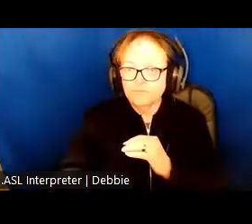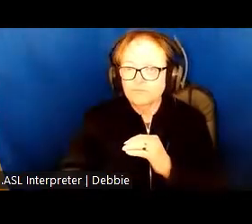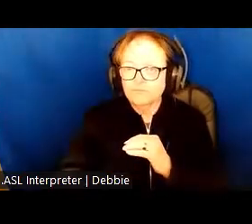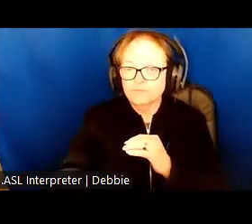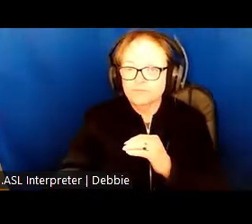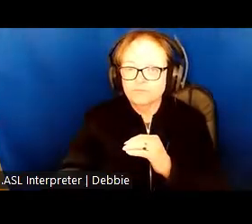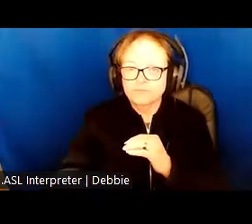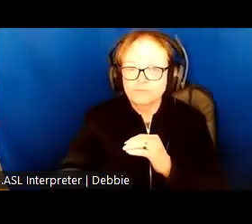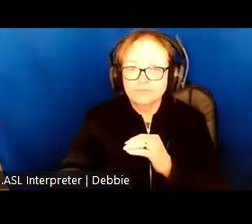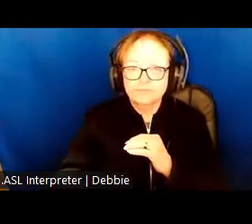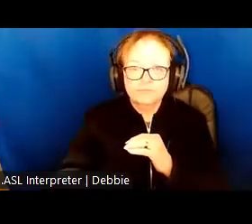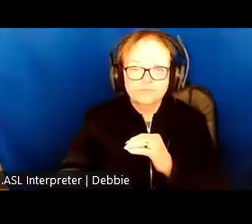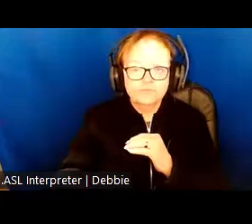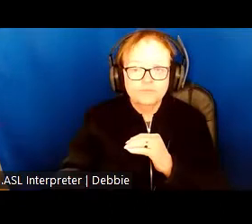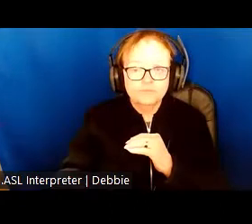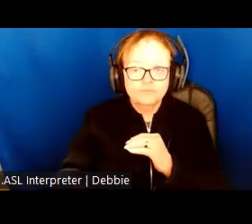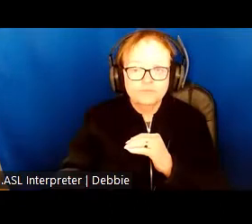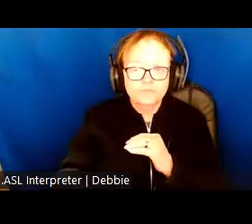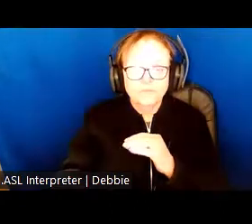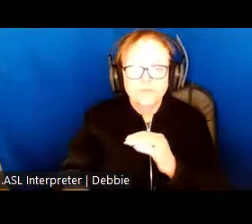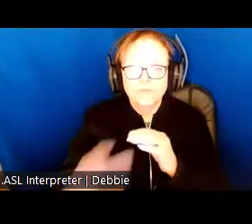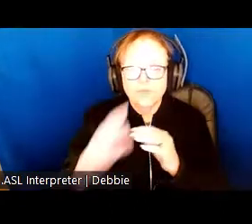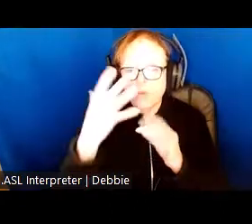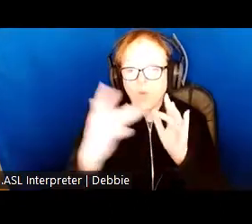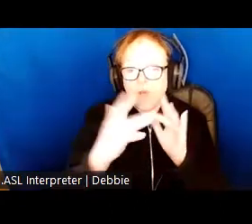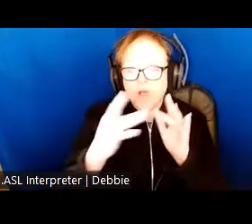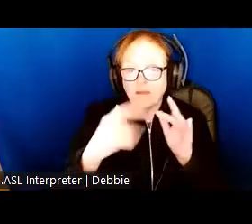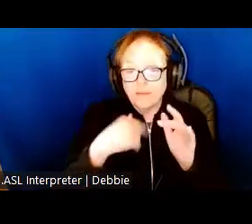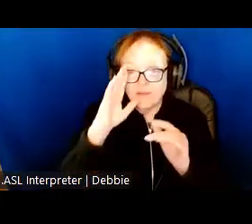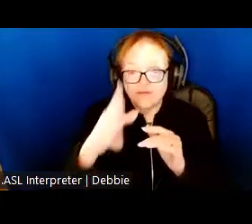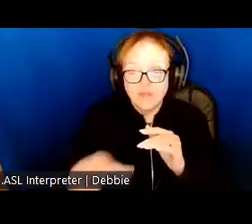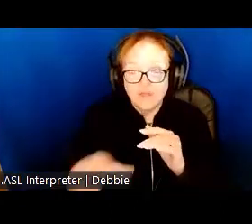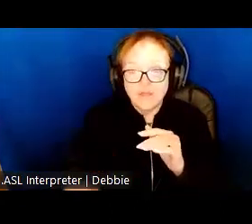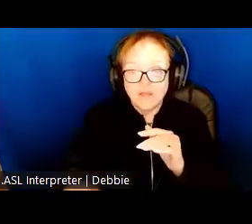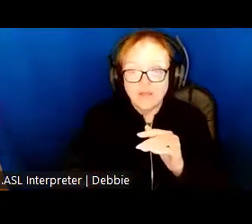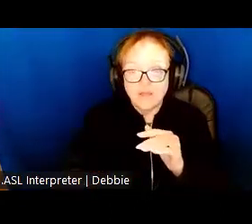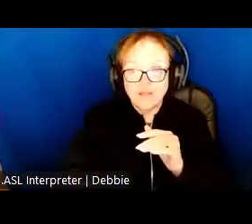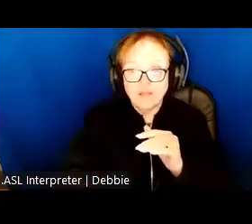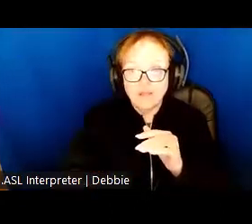if you’d like to reach me directly, please feel free to do so by emailing me. I will